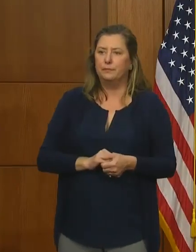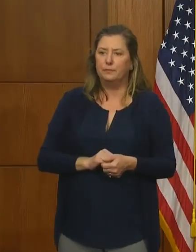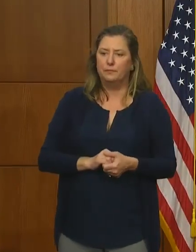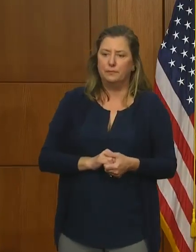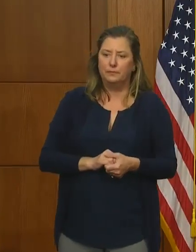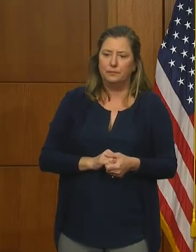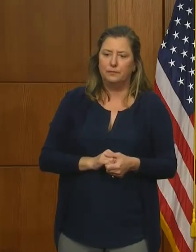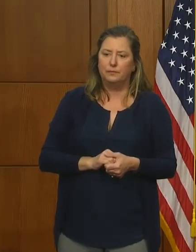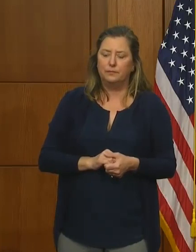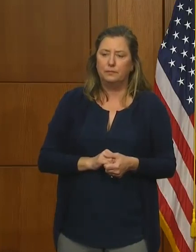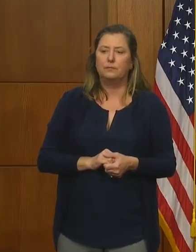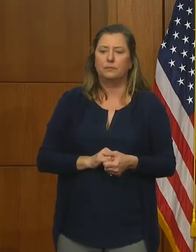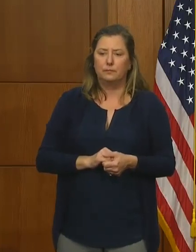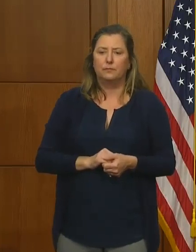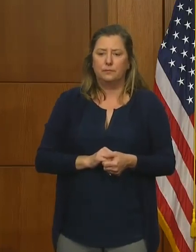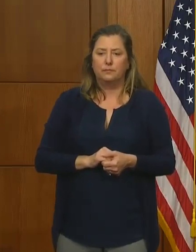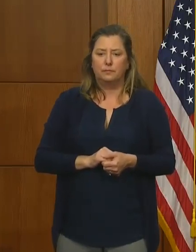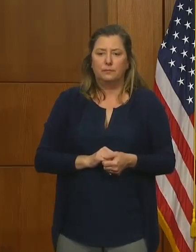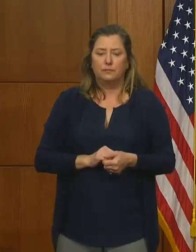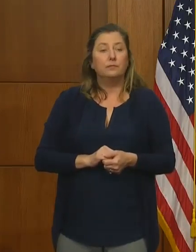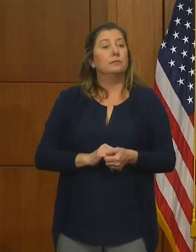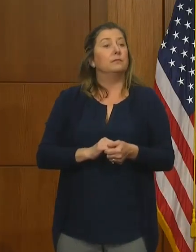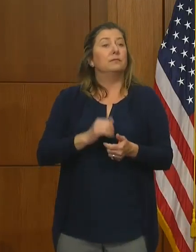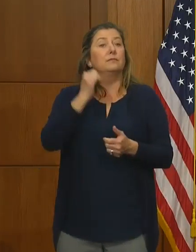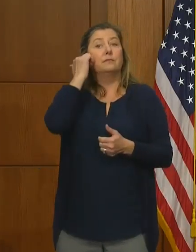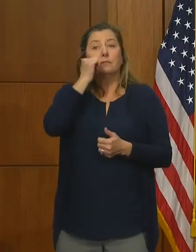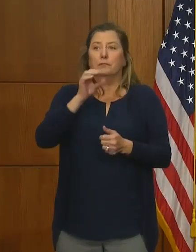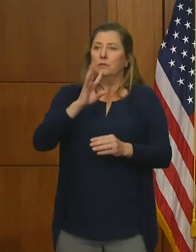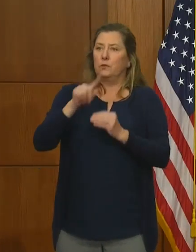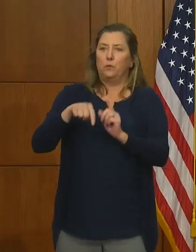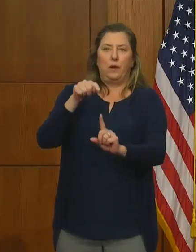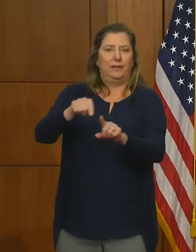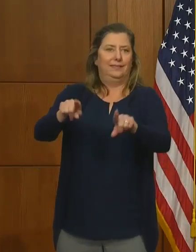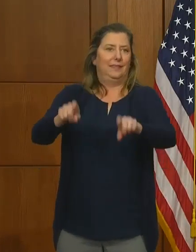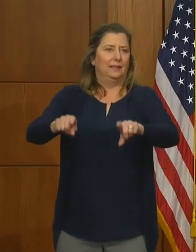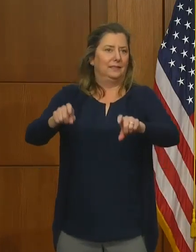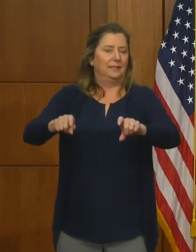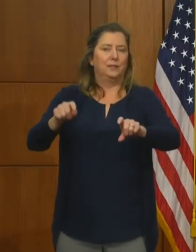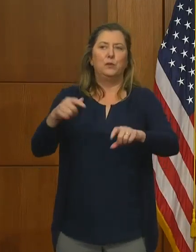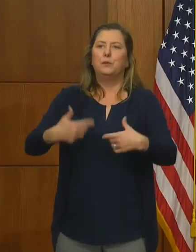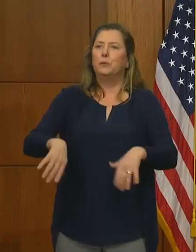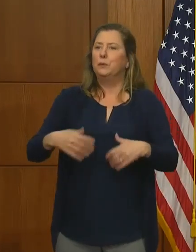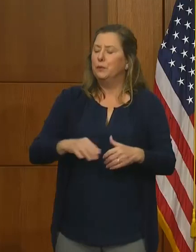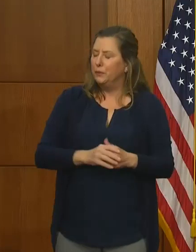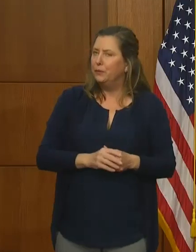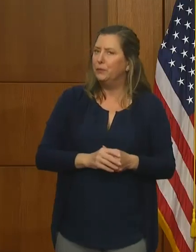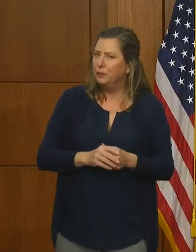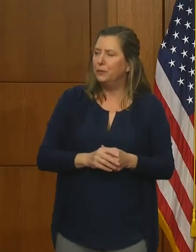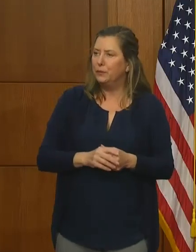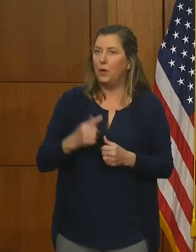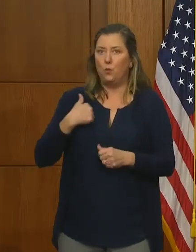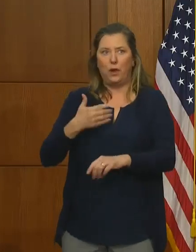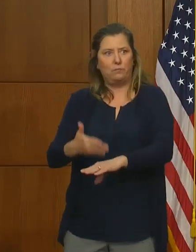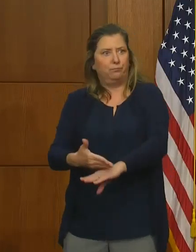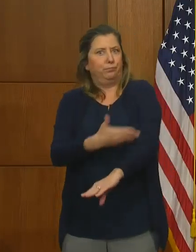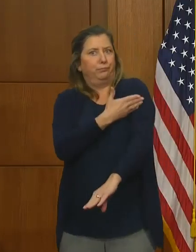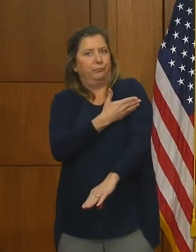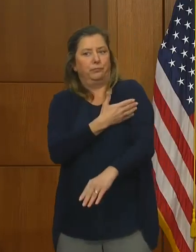SHAPE AND GETTING BETTER EVERY DAY. ANOTHER KEY THAT WE'VE BEEN TALKING ABOUT EVERY DAY IS